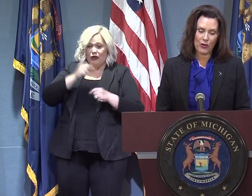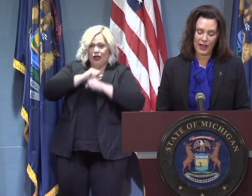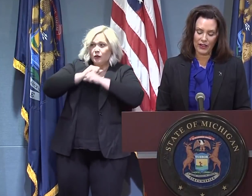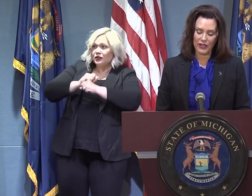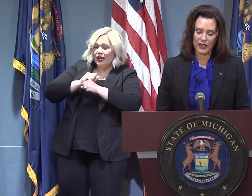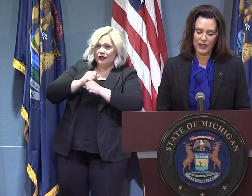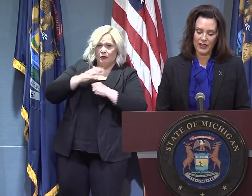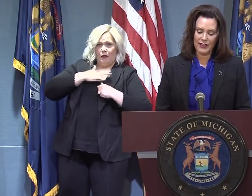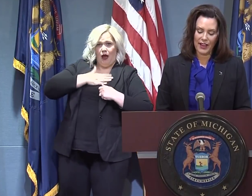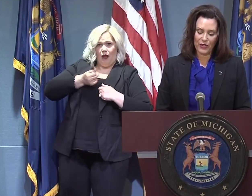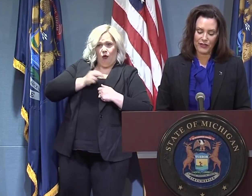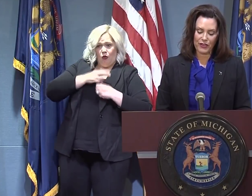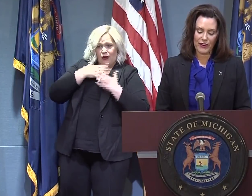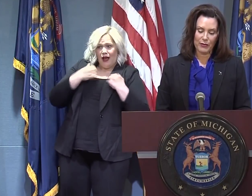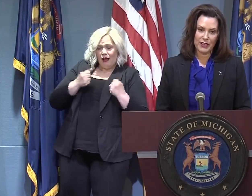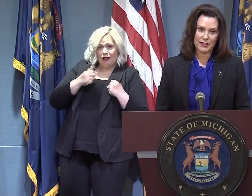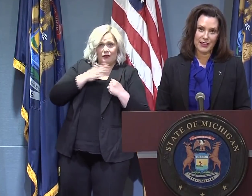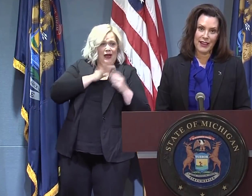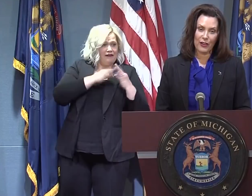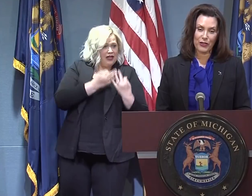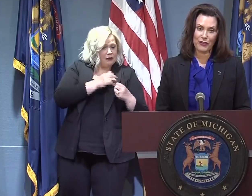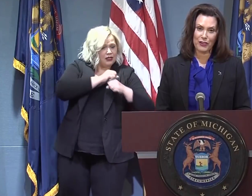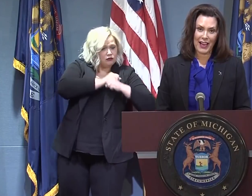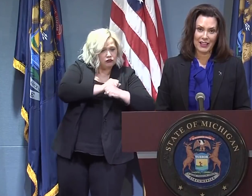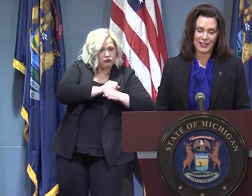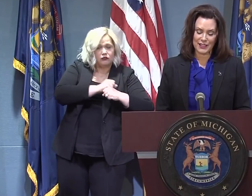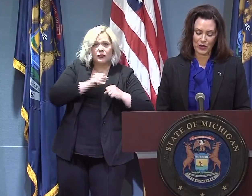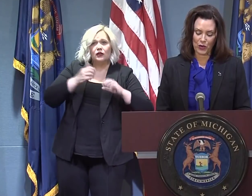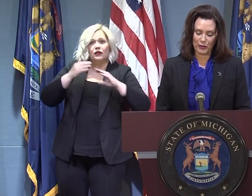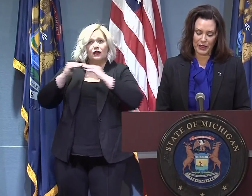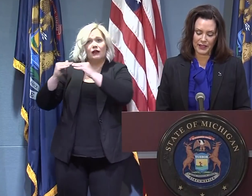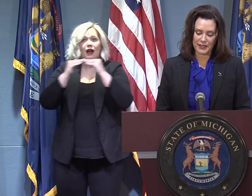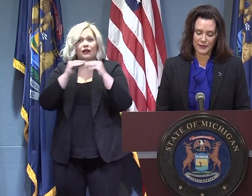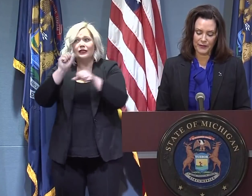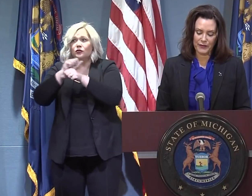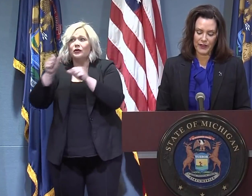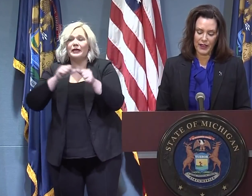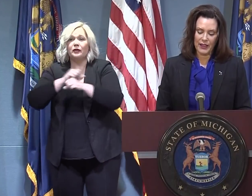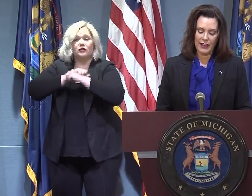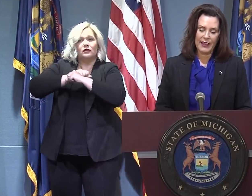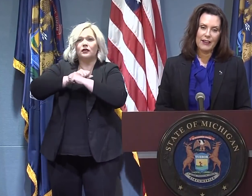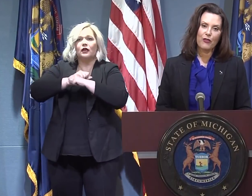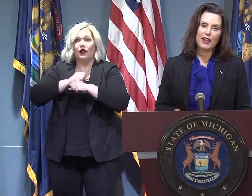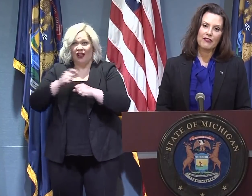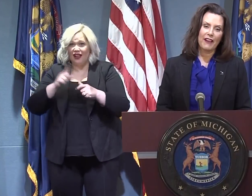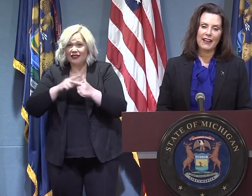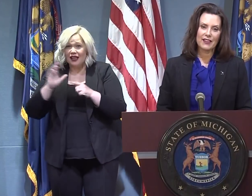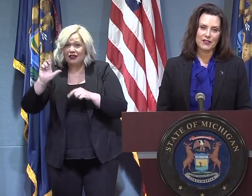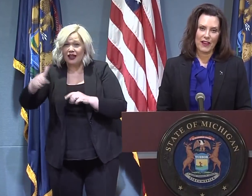OR TO CARE FOR THEIR FAMILIES. NO ONE IN MICHIGAN SHOULD LOSE THEIR JOB FOR DOING EVERYTHING THEY CAN TO PROTECT THEIR OWN